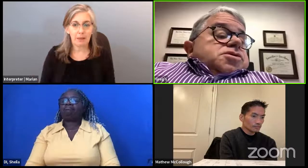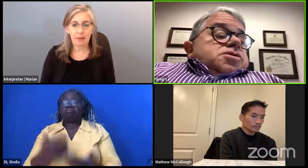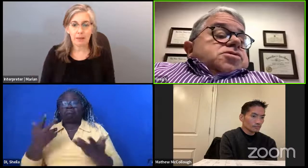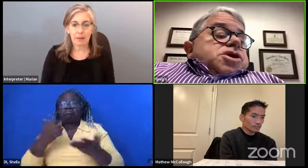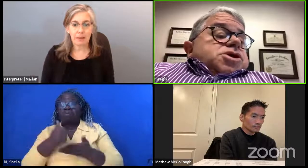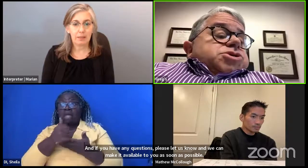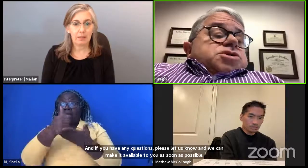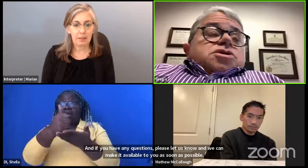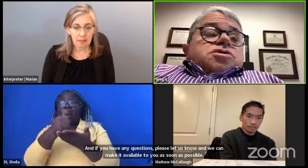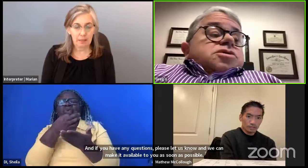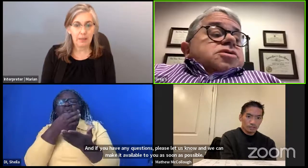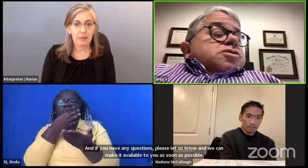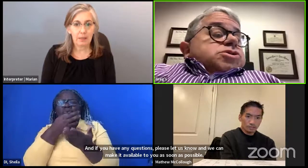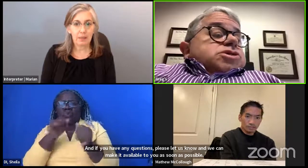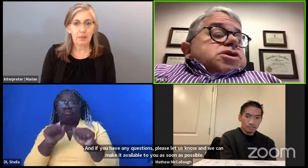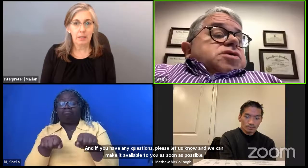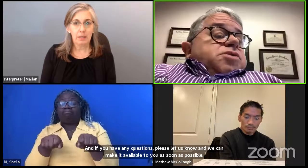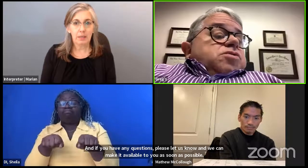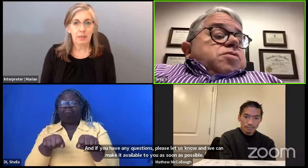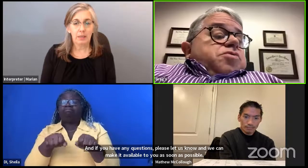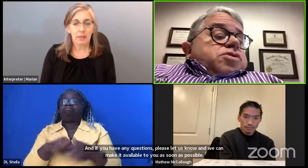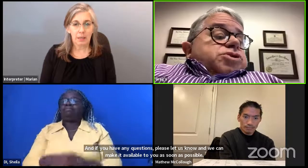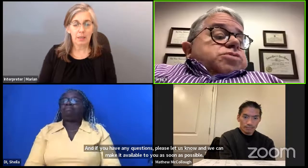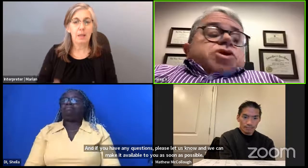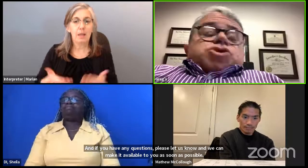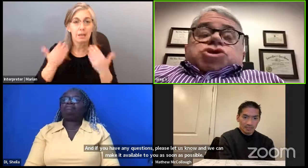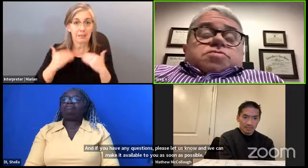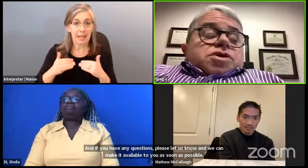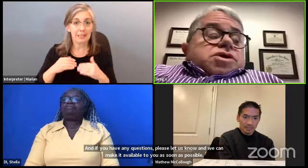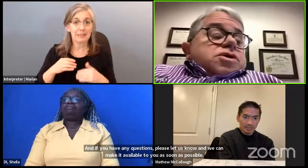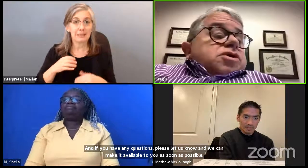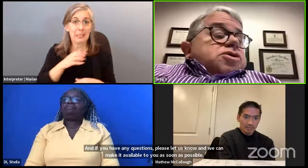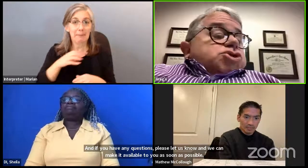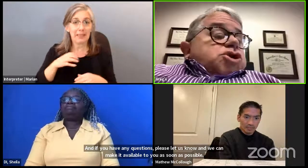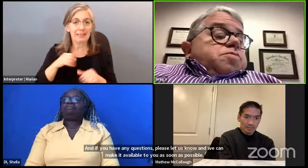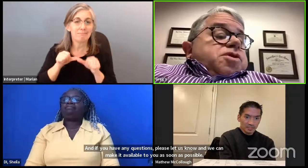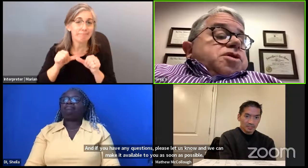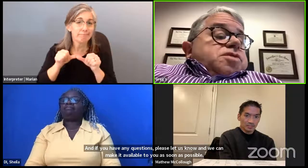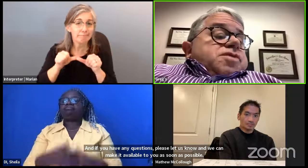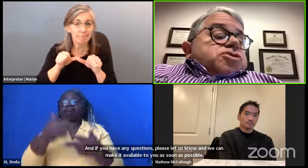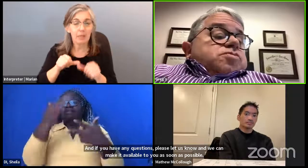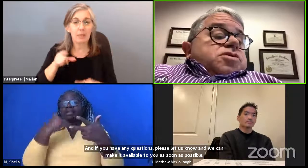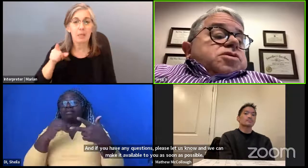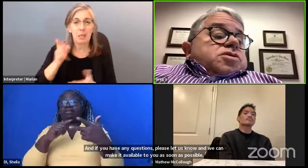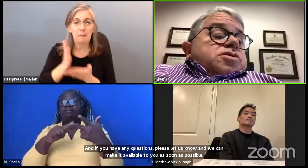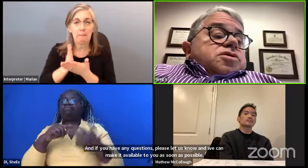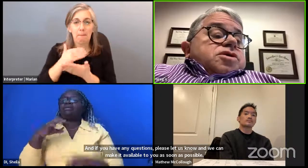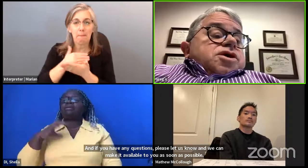Our next standing committee report is the Budget Committee, chaired by Matthew McCollough